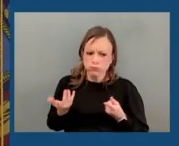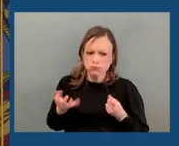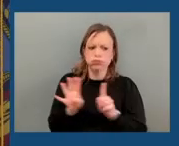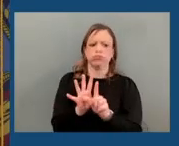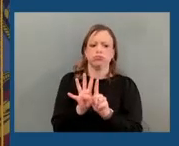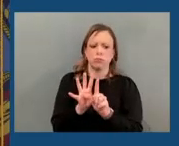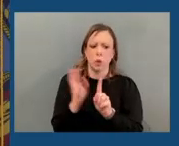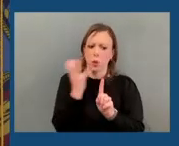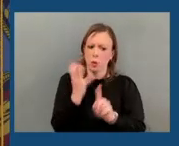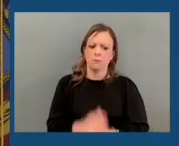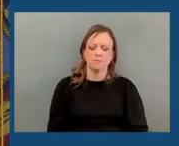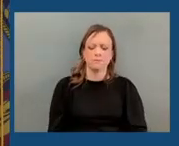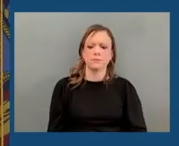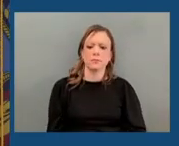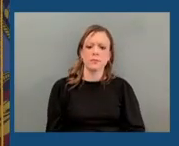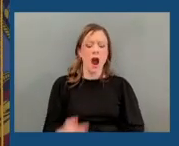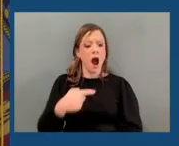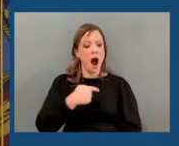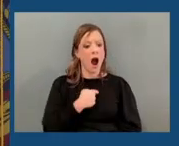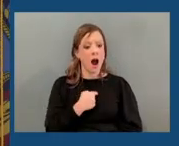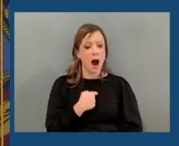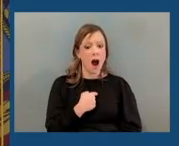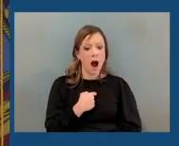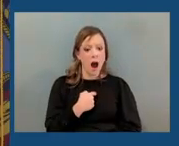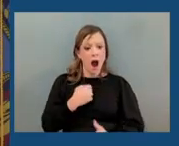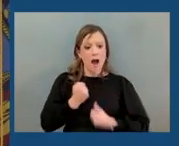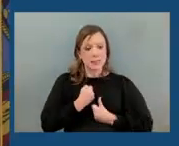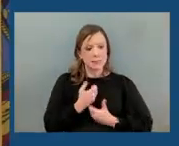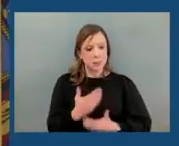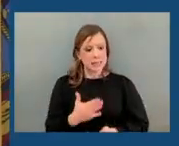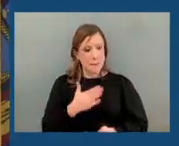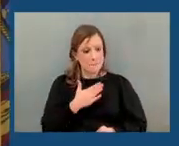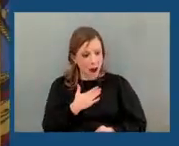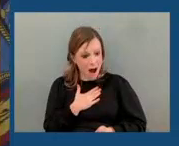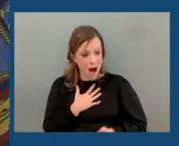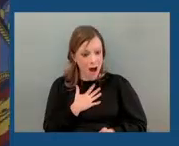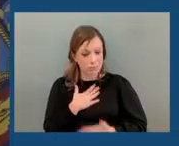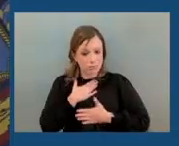I express my sincere appreciation to each of you out there for believing in me